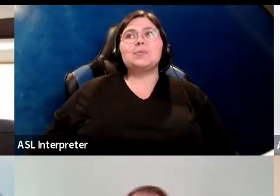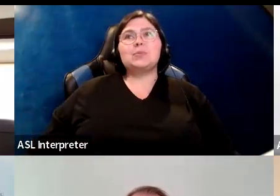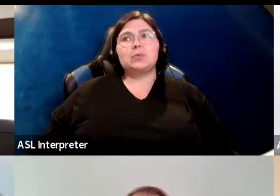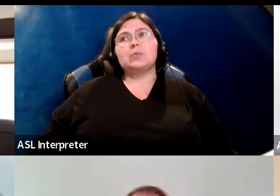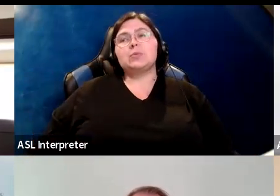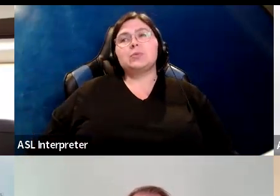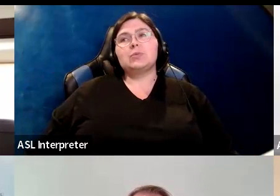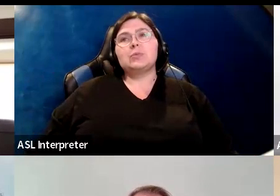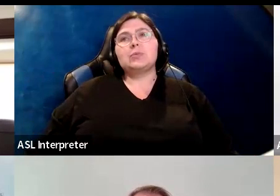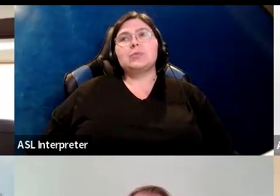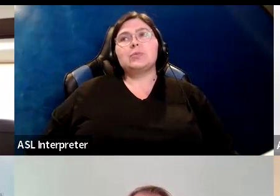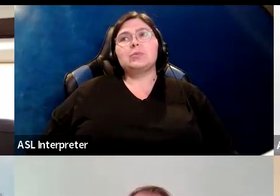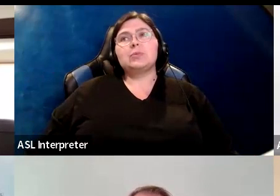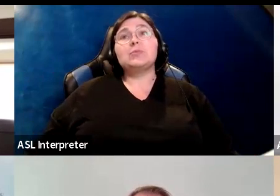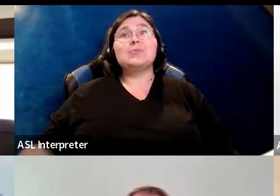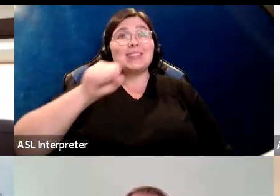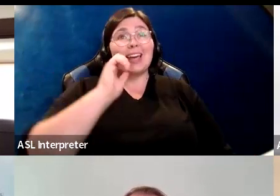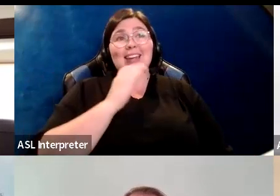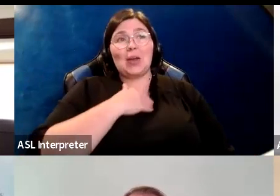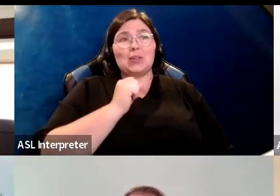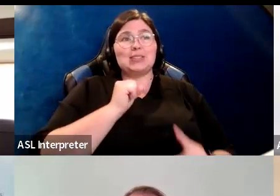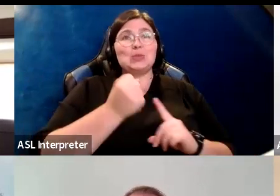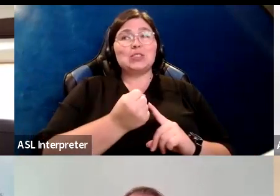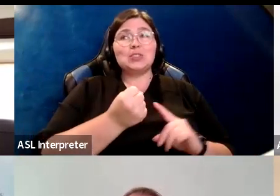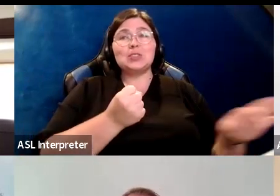So in our case,